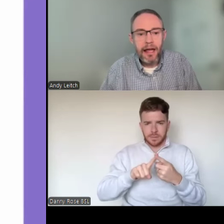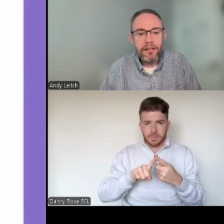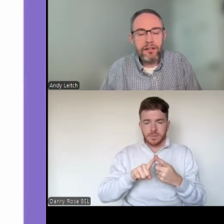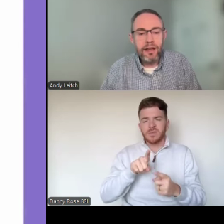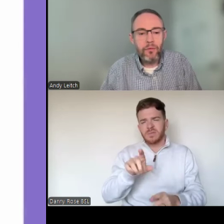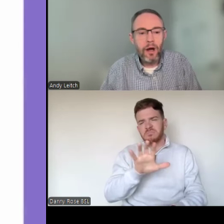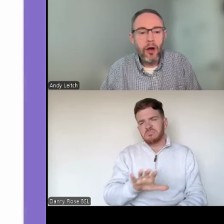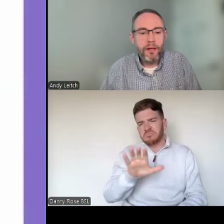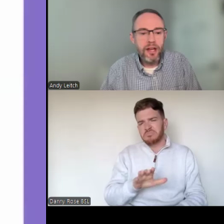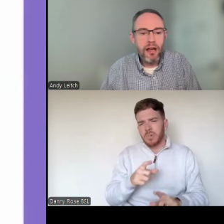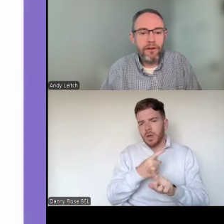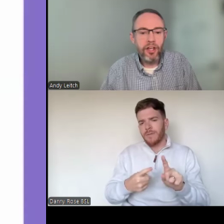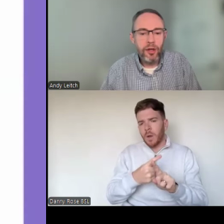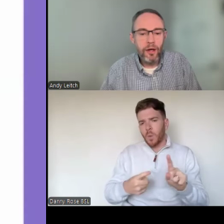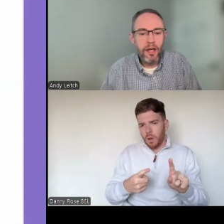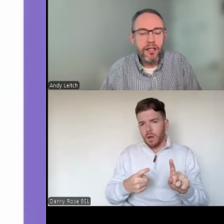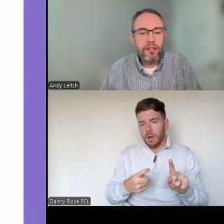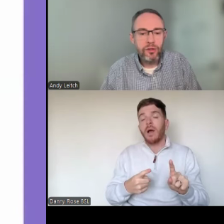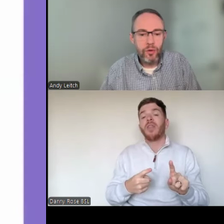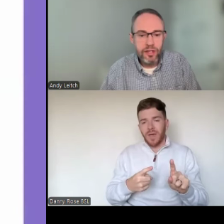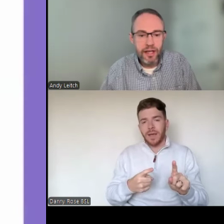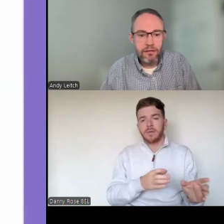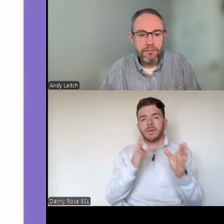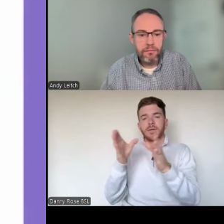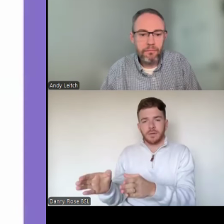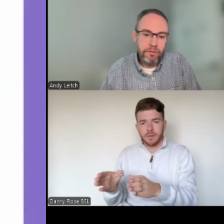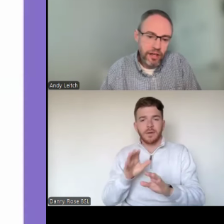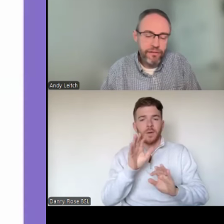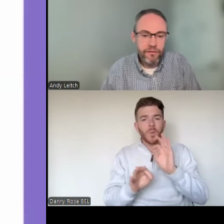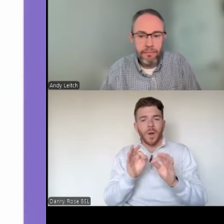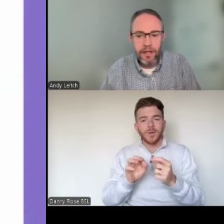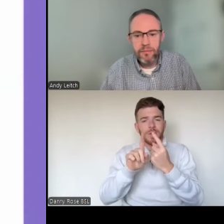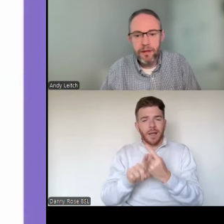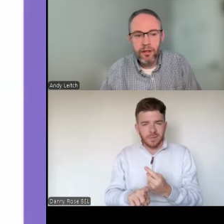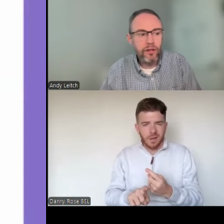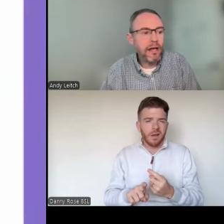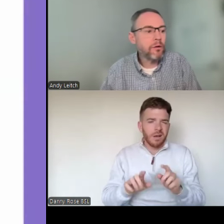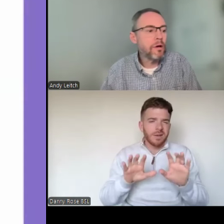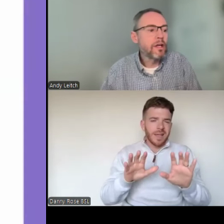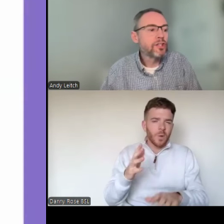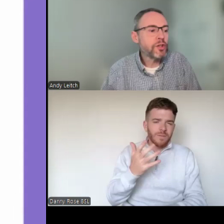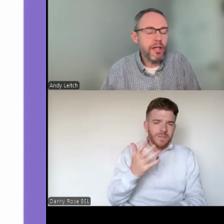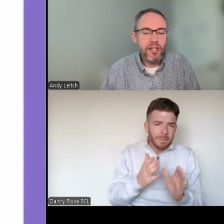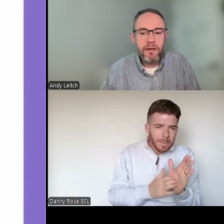and then we're hoping to have a Q&A towards the end, 10 or 15 minutes, depending on how strictly